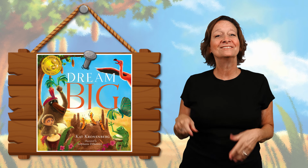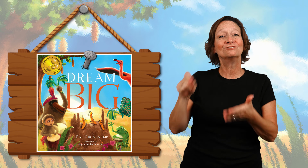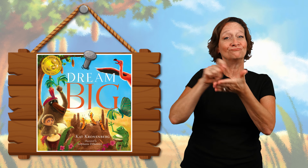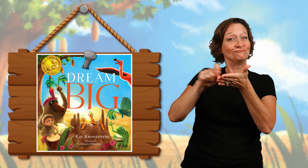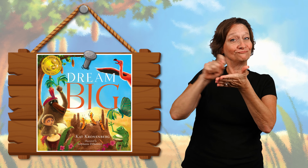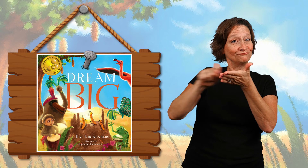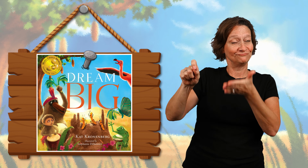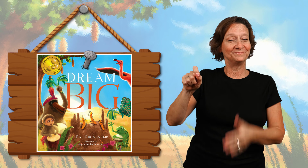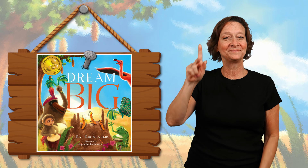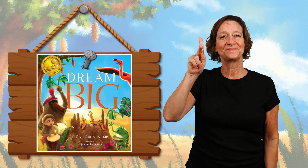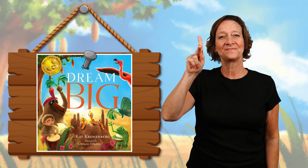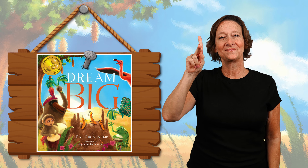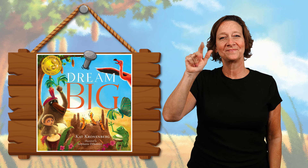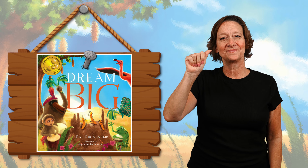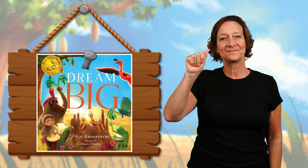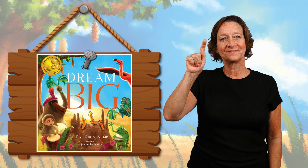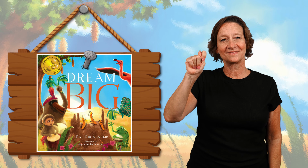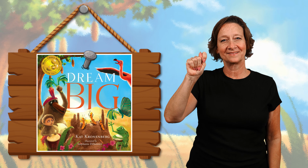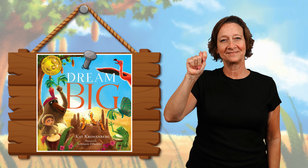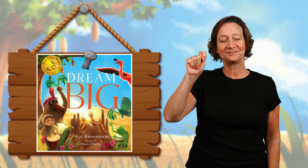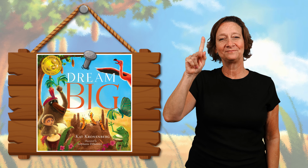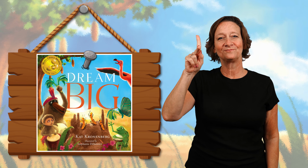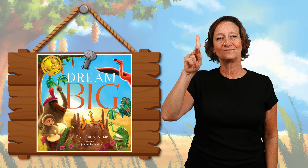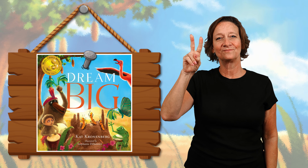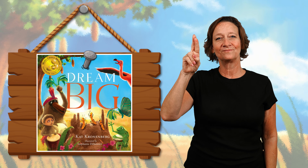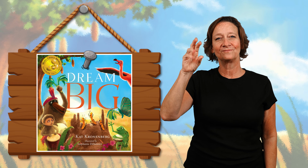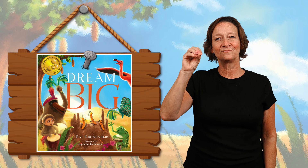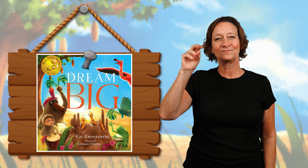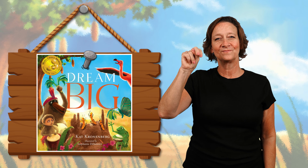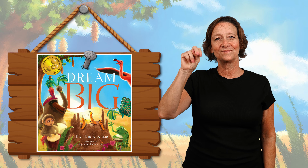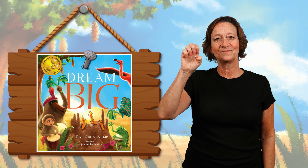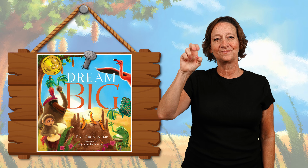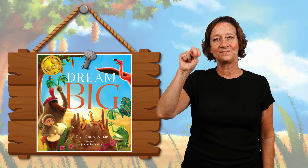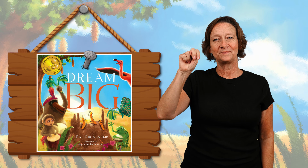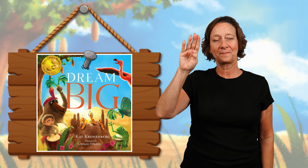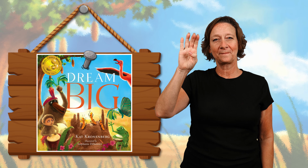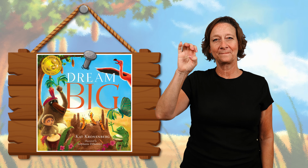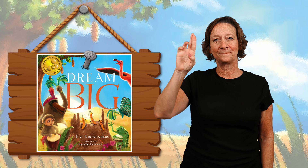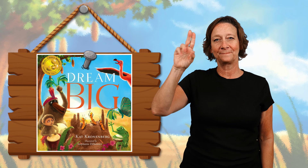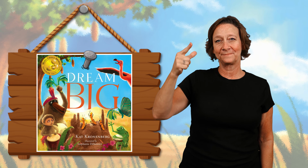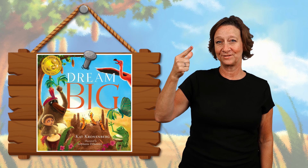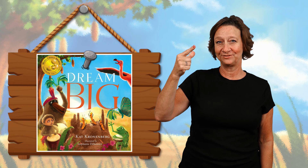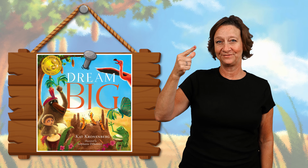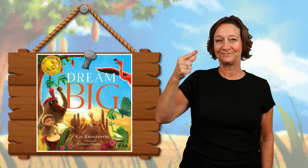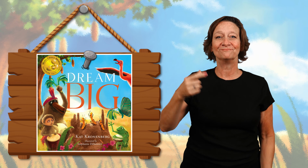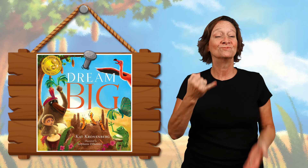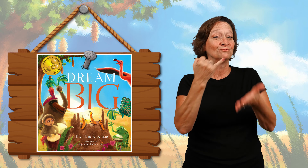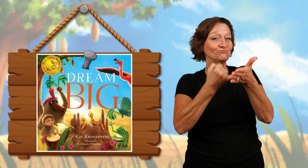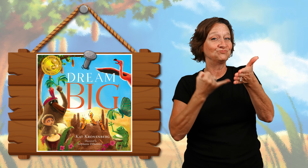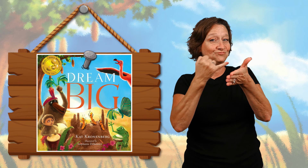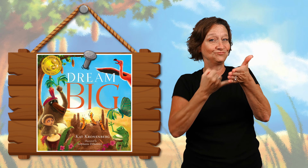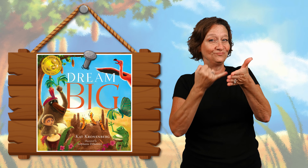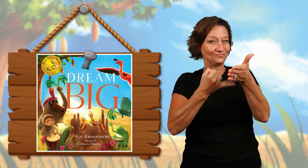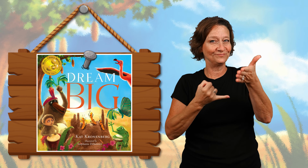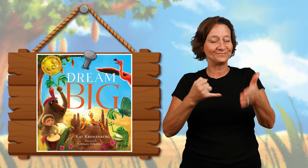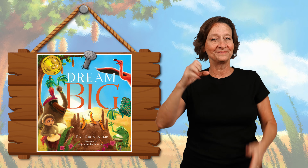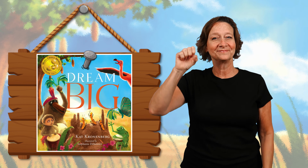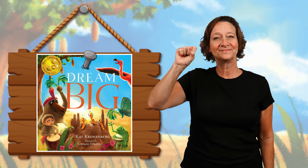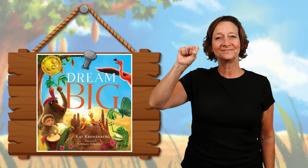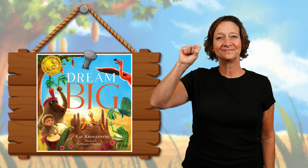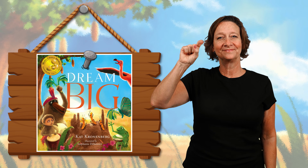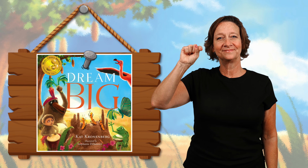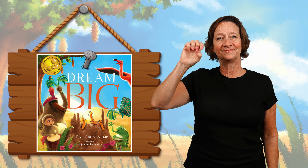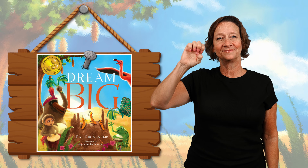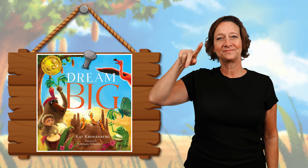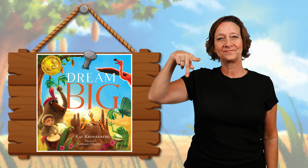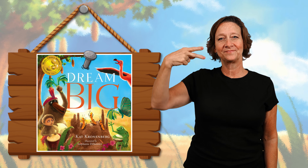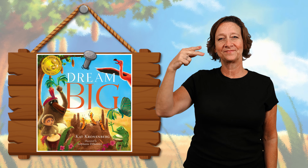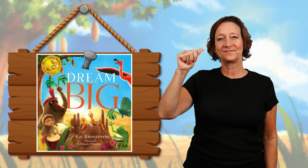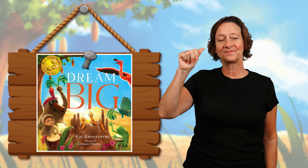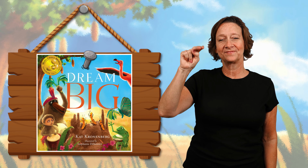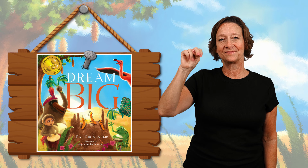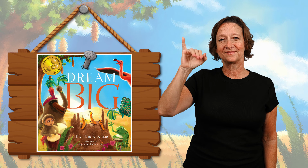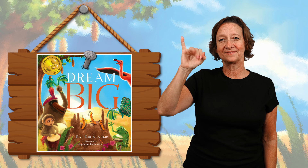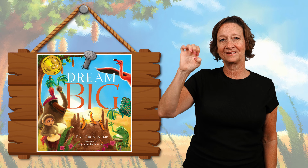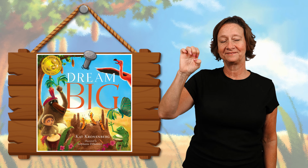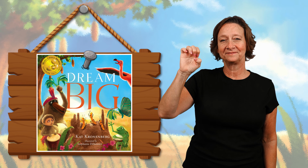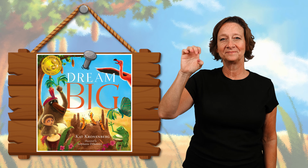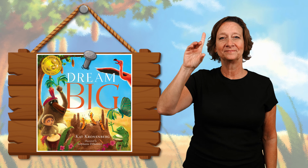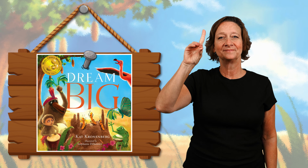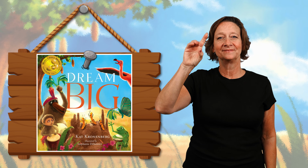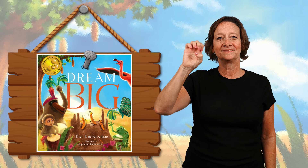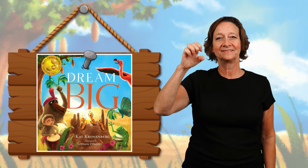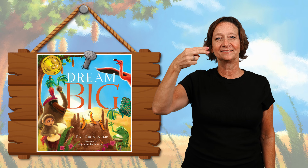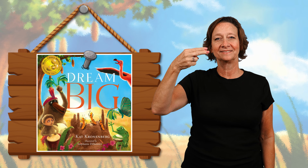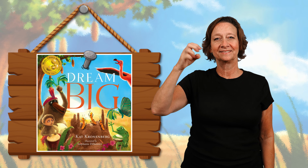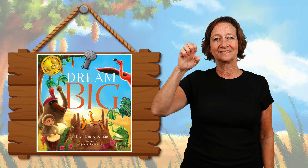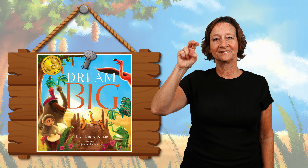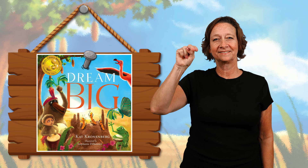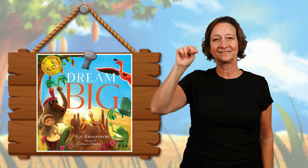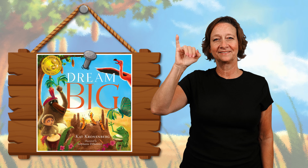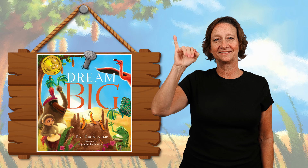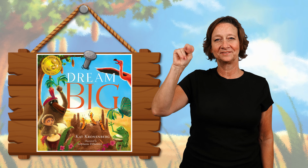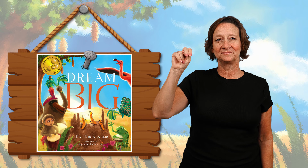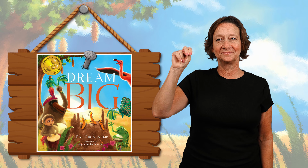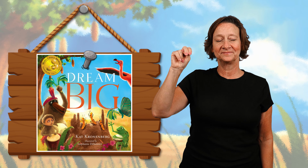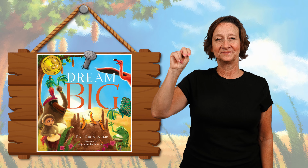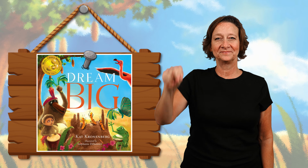It is written by Kat Kronenberg and illustrated by Stephanie Dehennin.